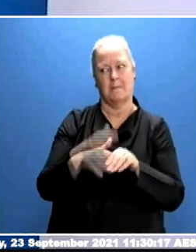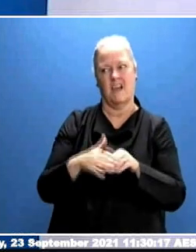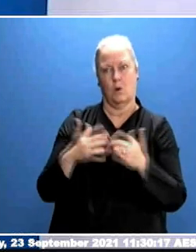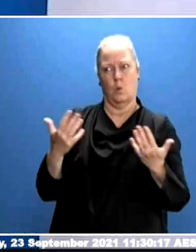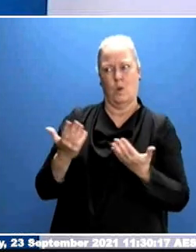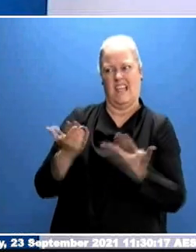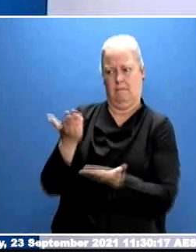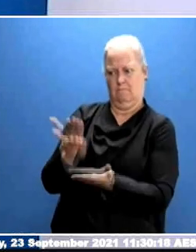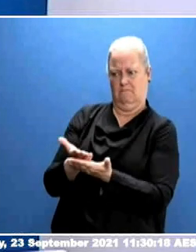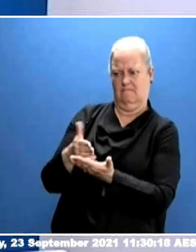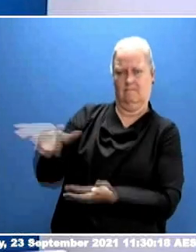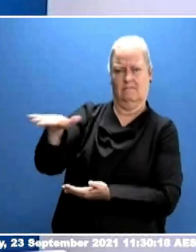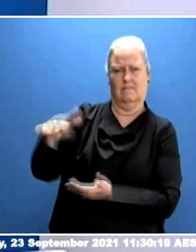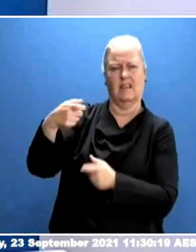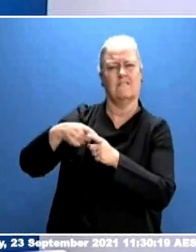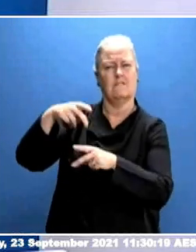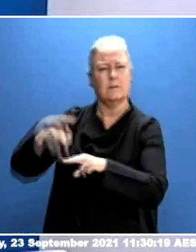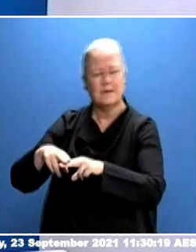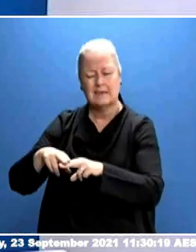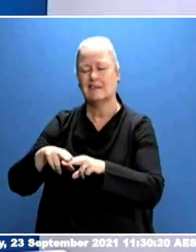and perhaps the inappropriateness of that.